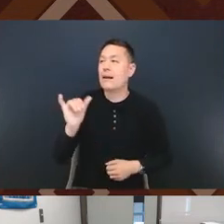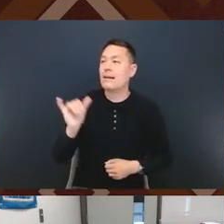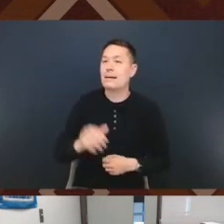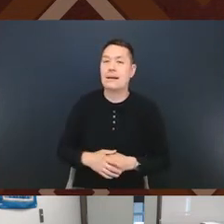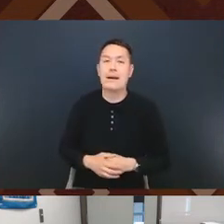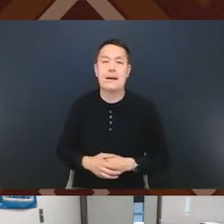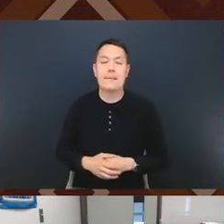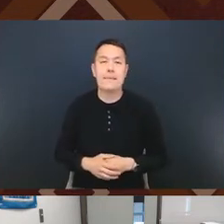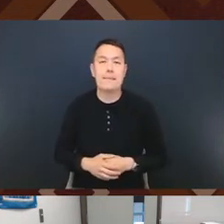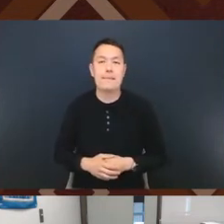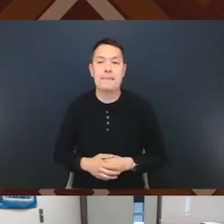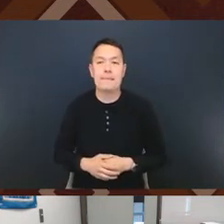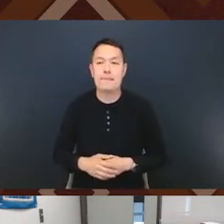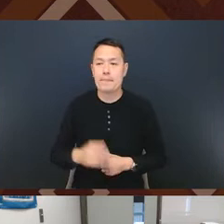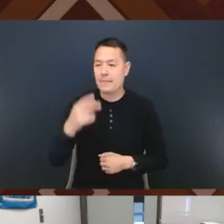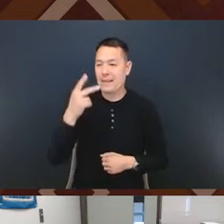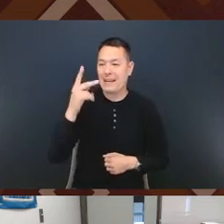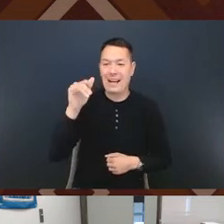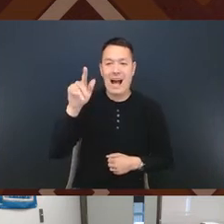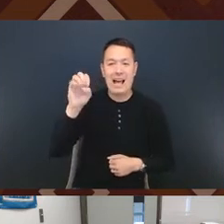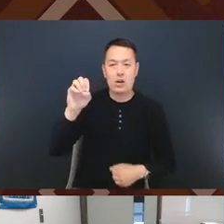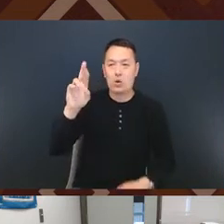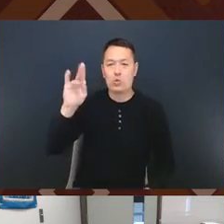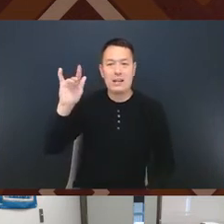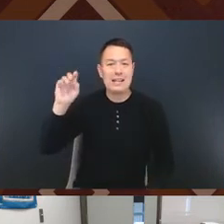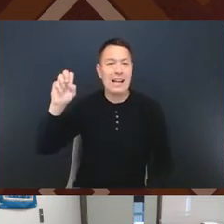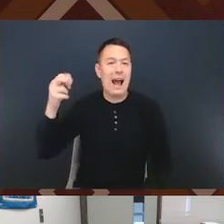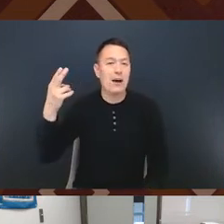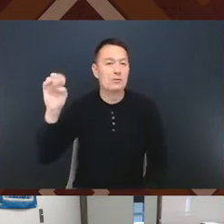with Kyle Rittenhouse. Right. Fairly recently